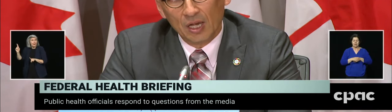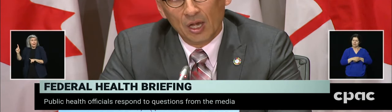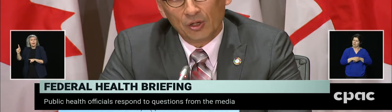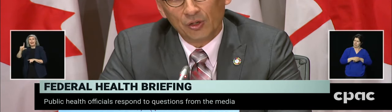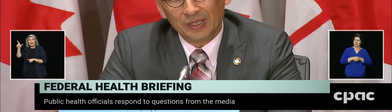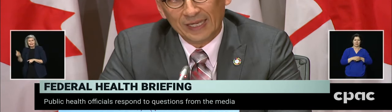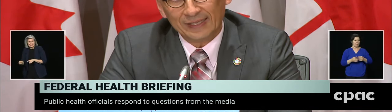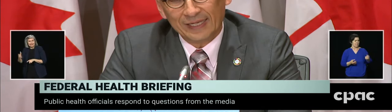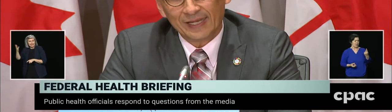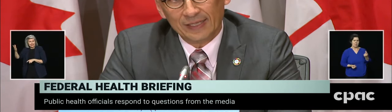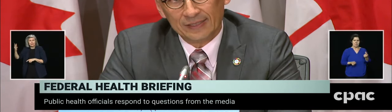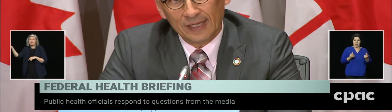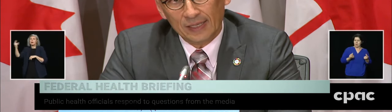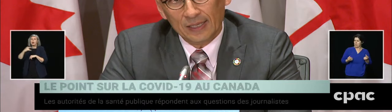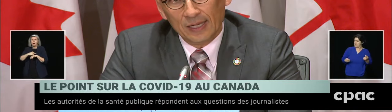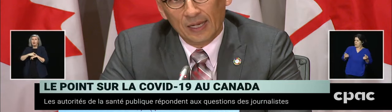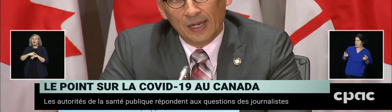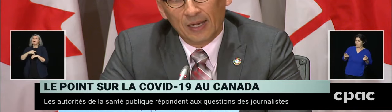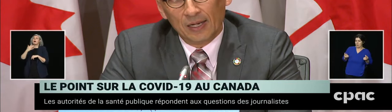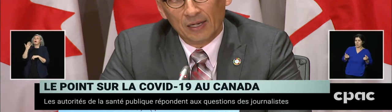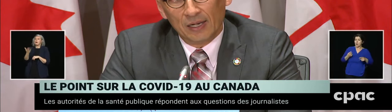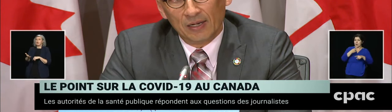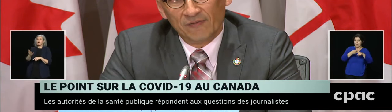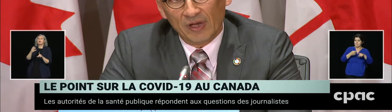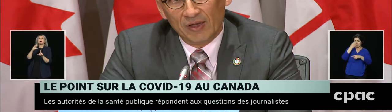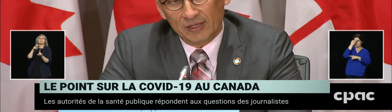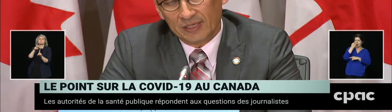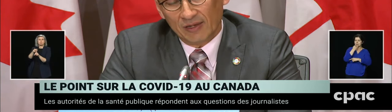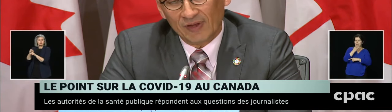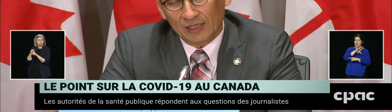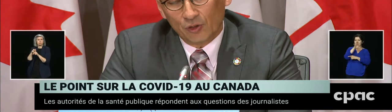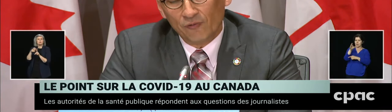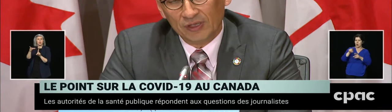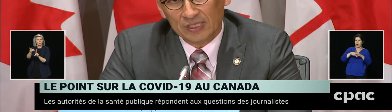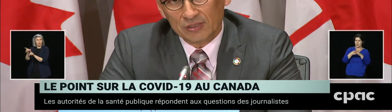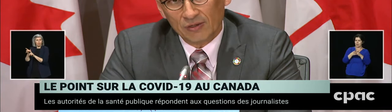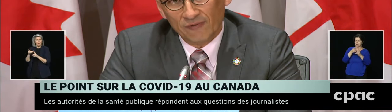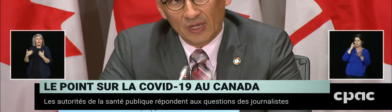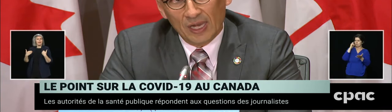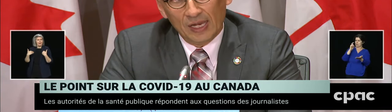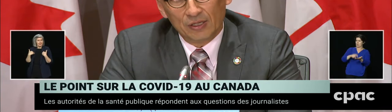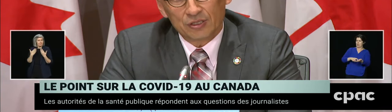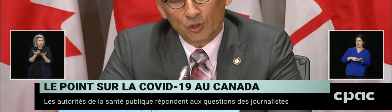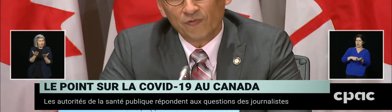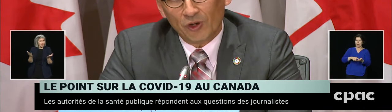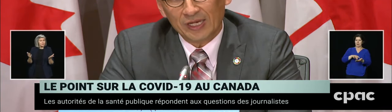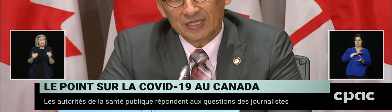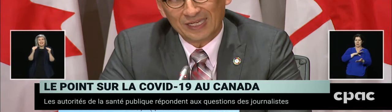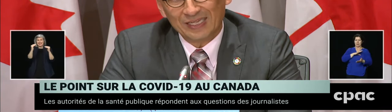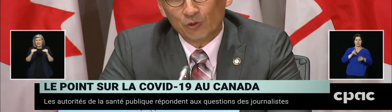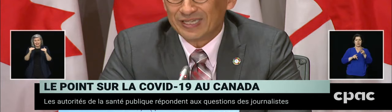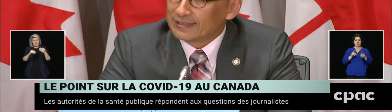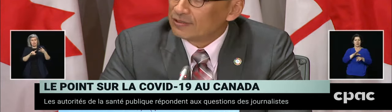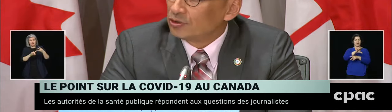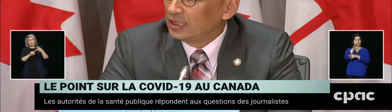THEN JUST BEFORE MID MARCH, WE